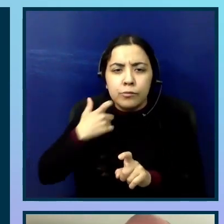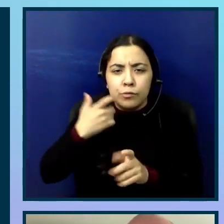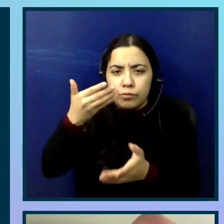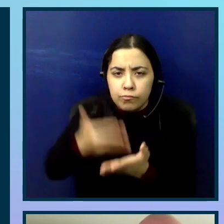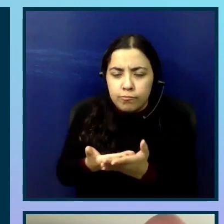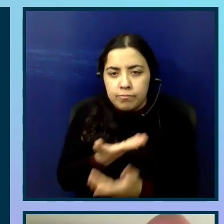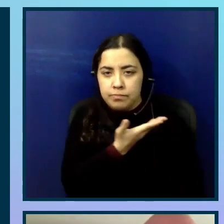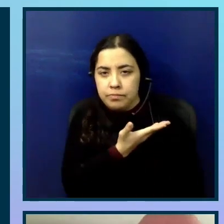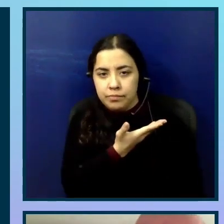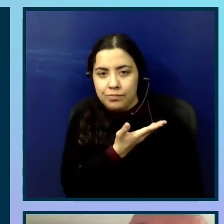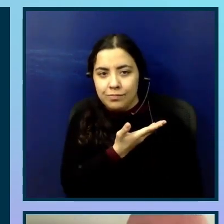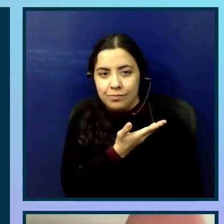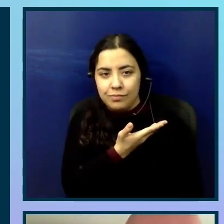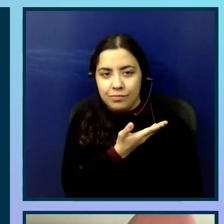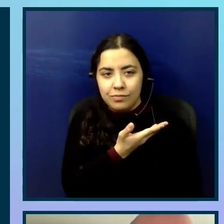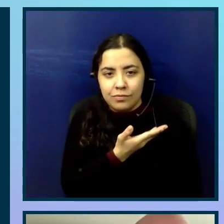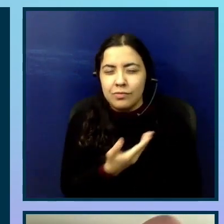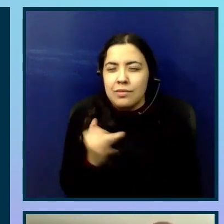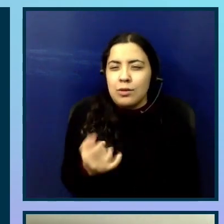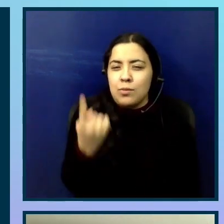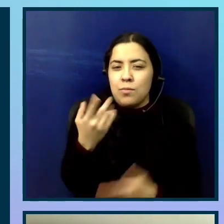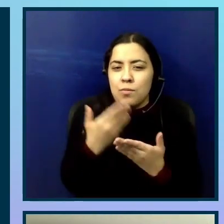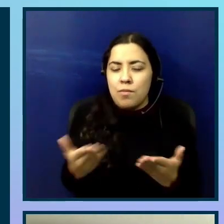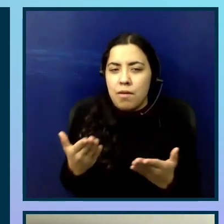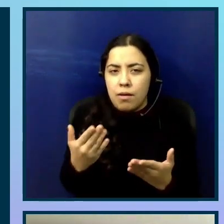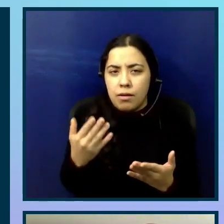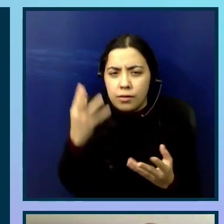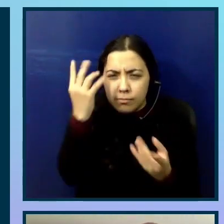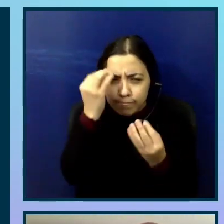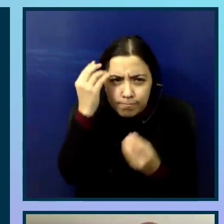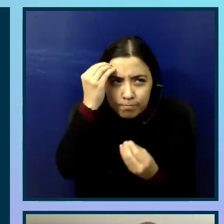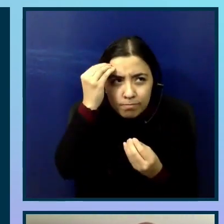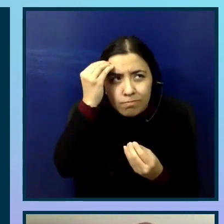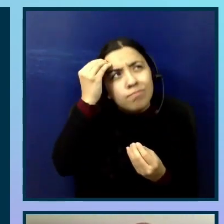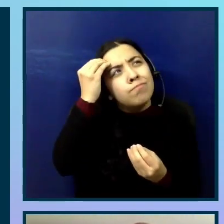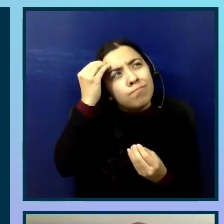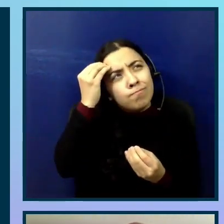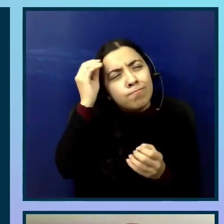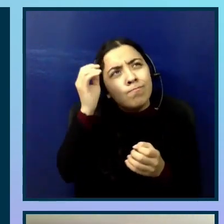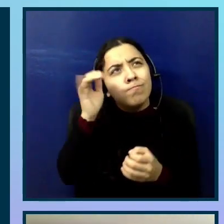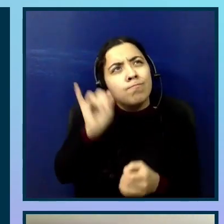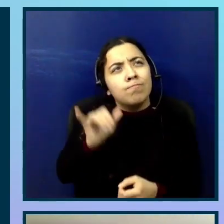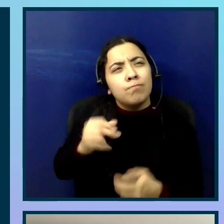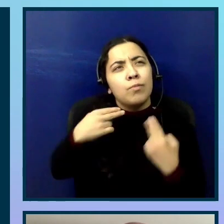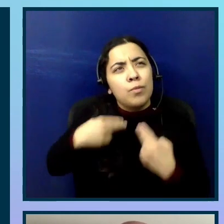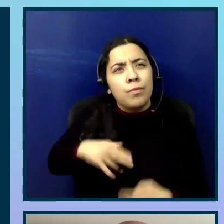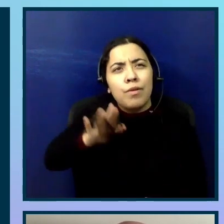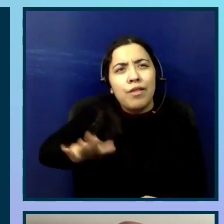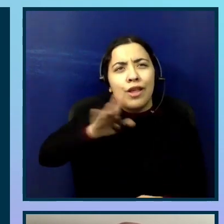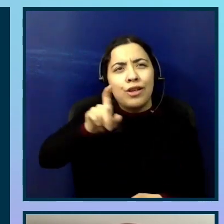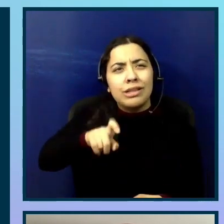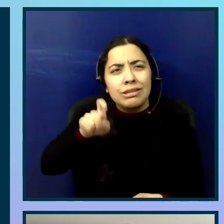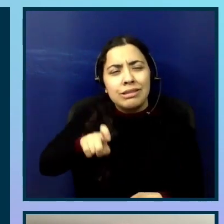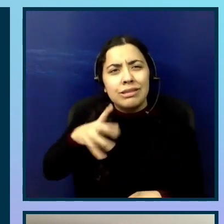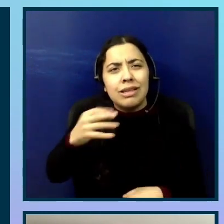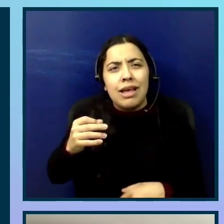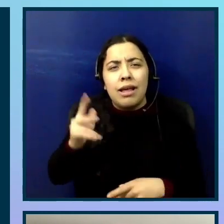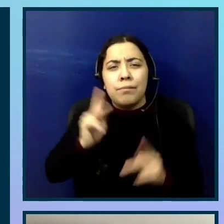It's one of those things that you realize, when you start thinking about human need, and the intersectionality of human need,